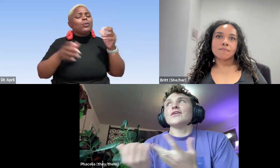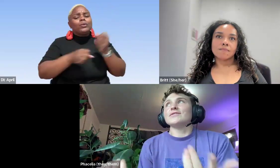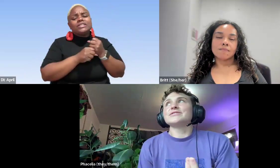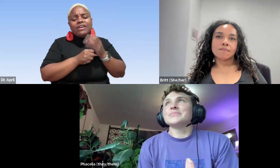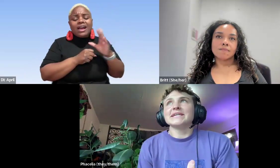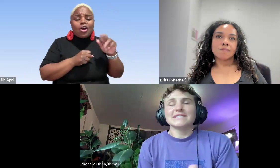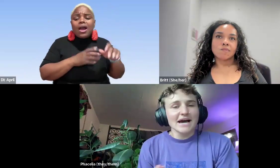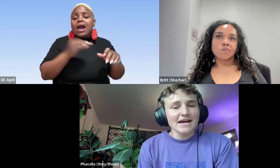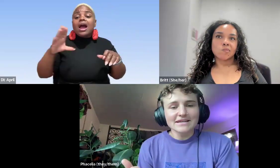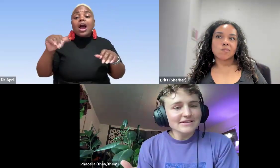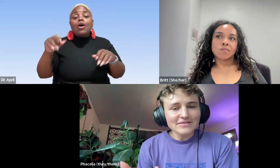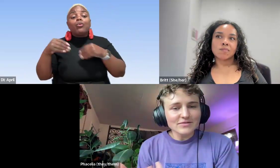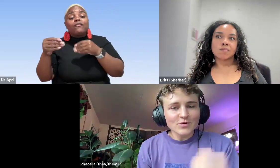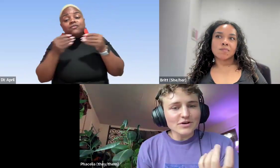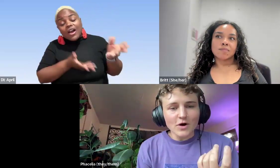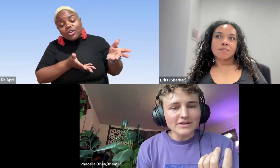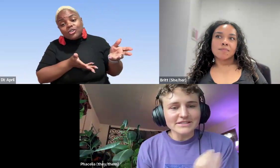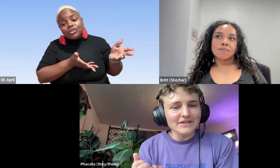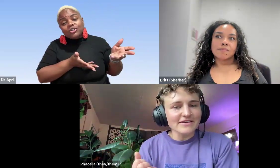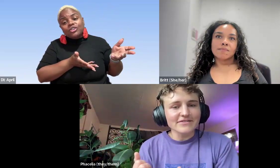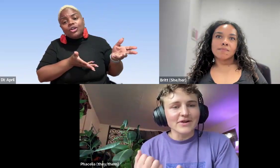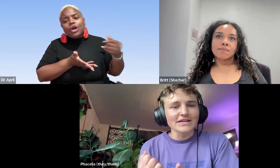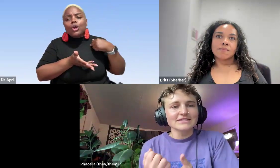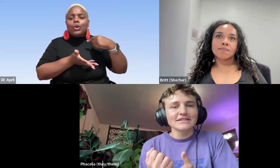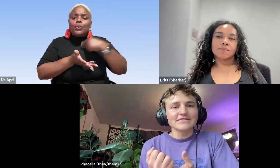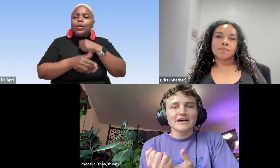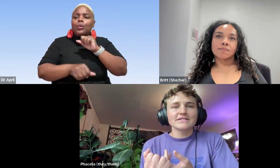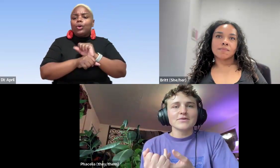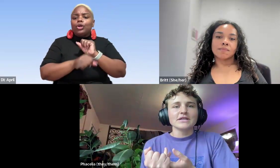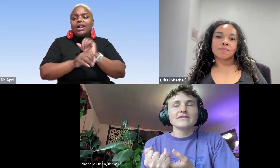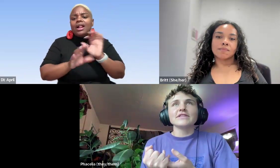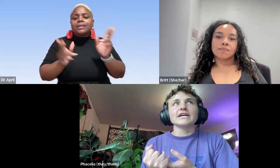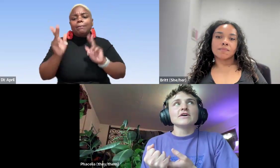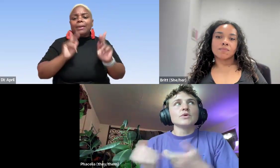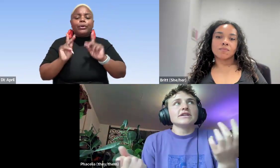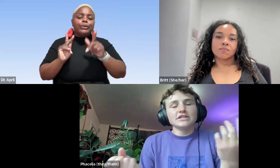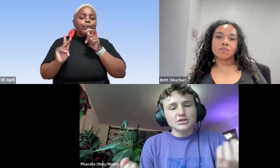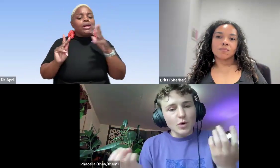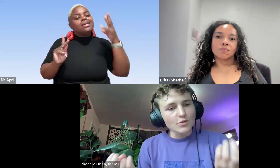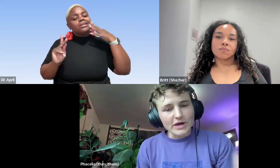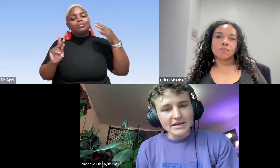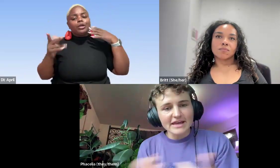are also being denied qualities of life and rights to live the lives they want to live, like, we literally just won't win,